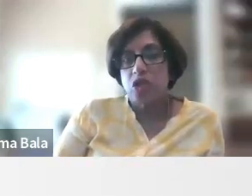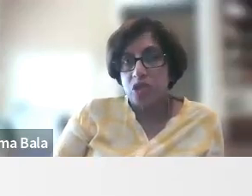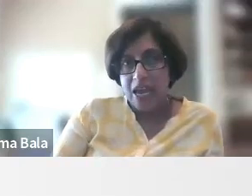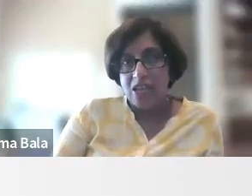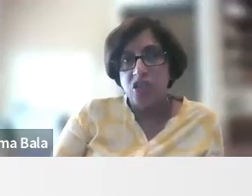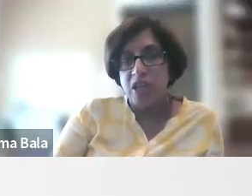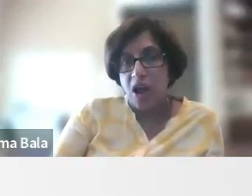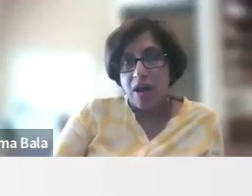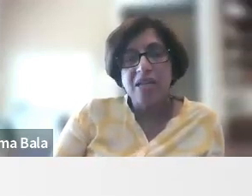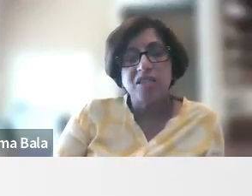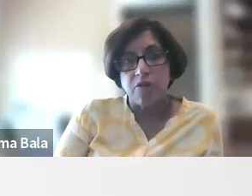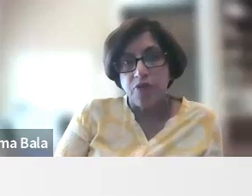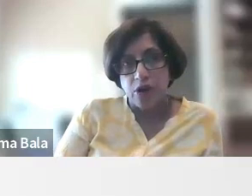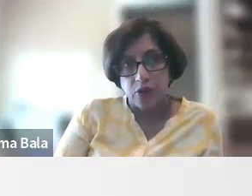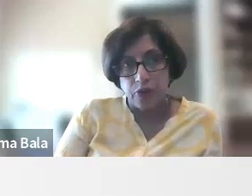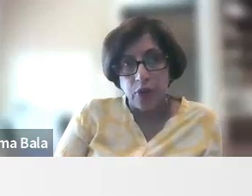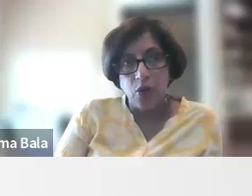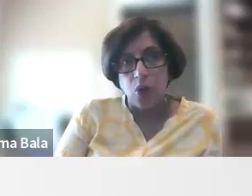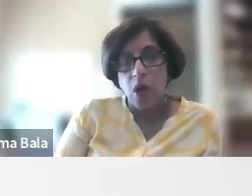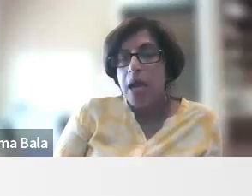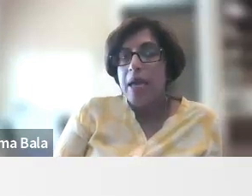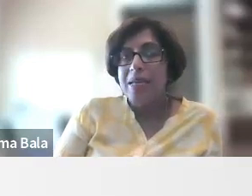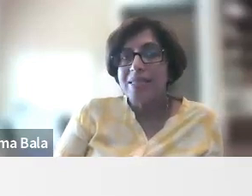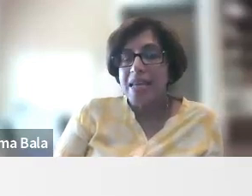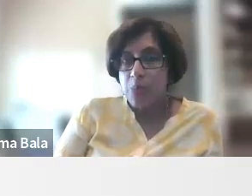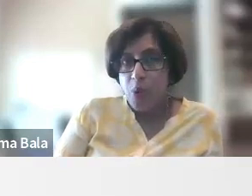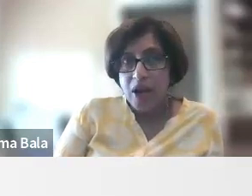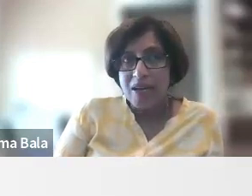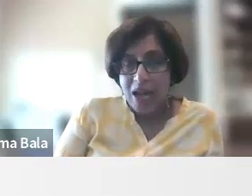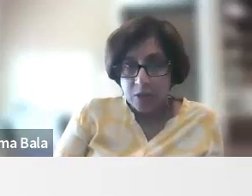just gauging the audience in front of you. Is an important